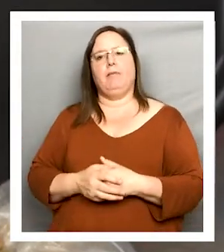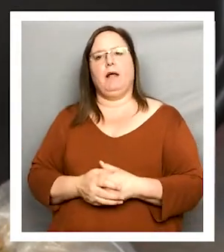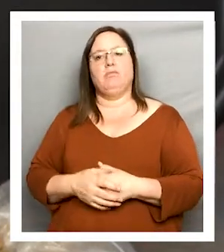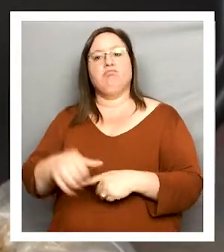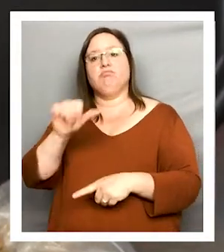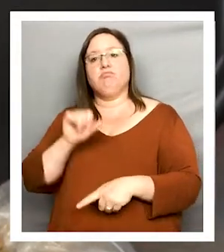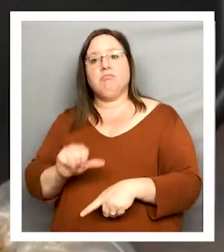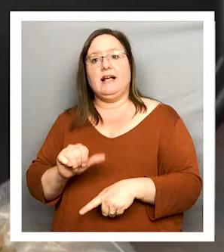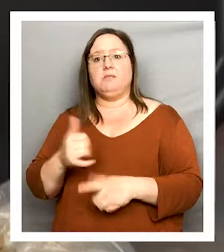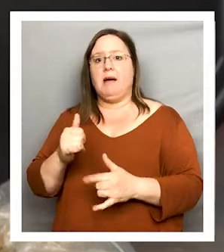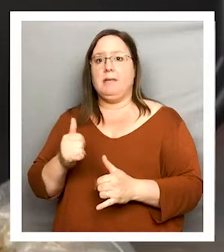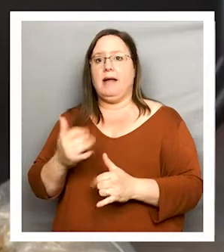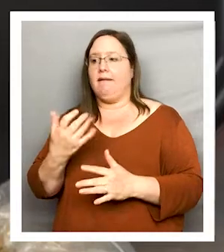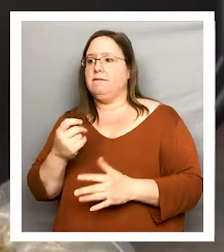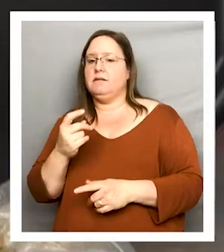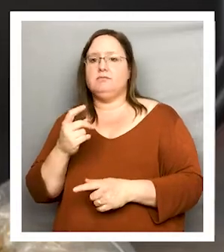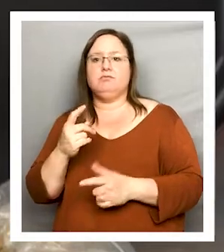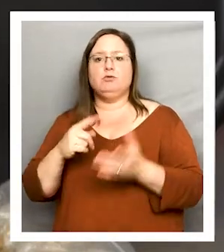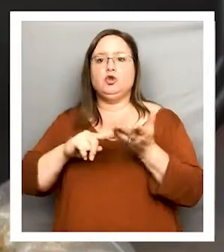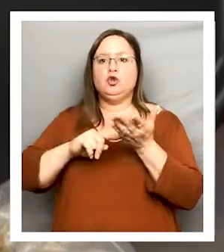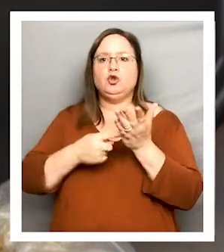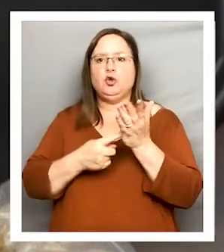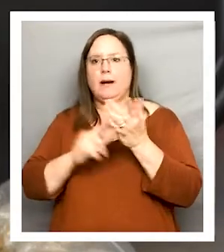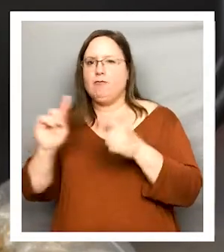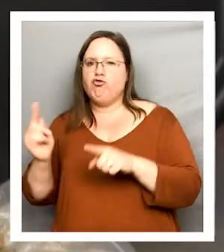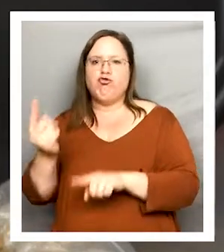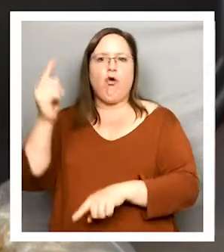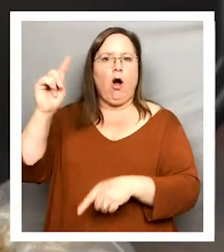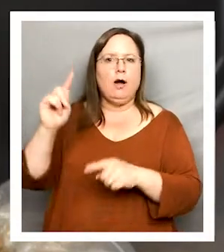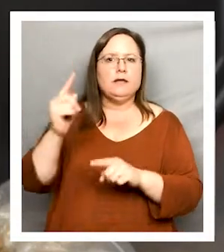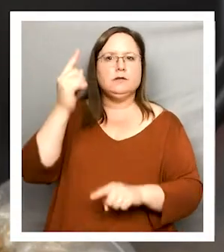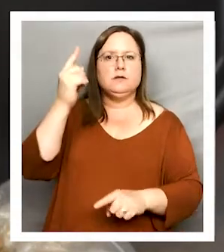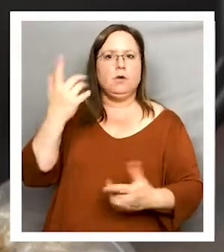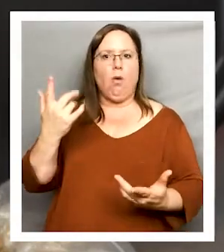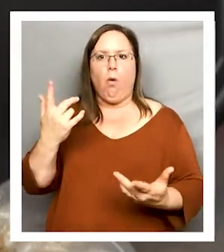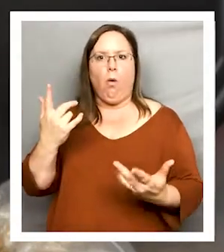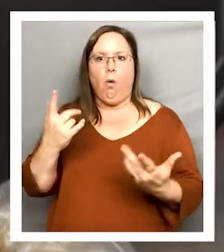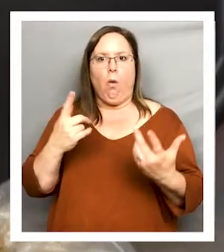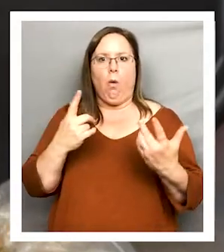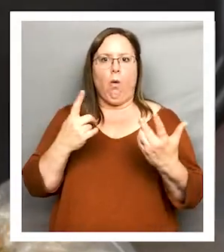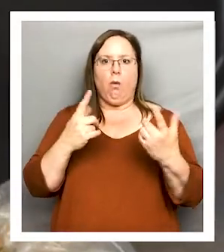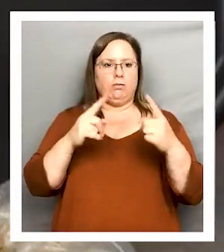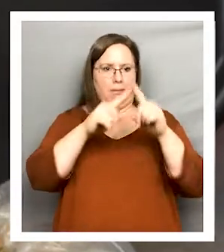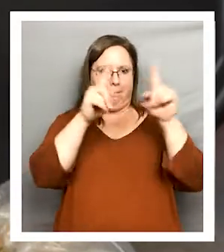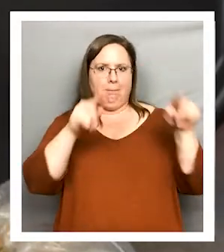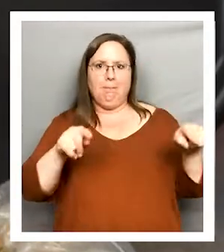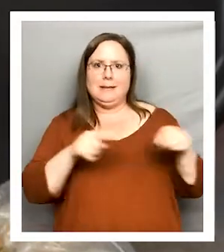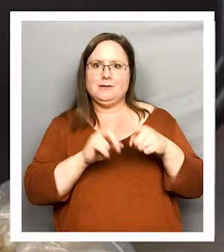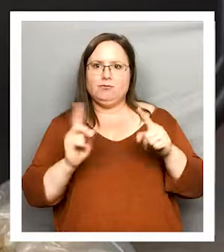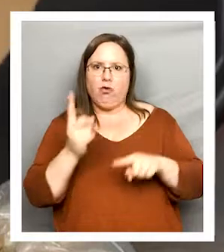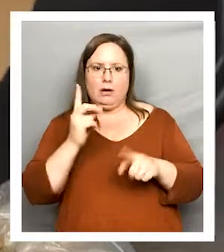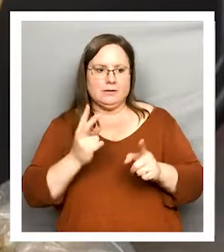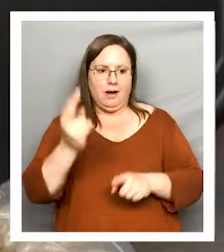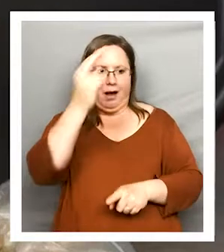that you've made before or like me you might be going to your recycling and getting some cardboard and making